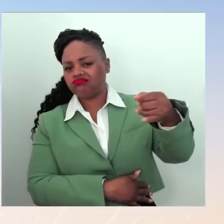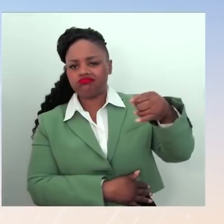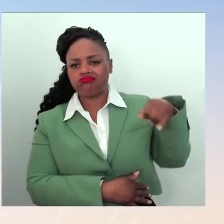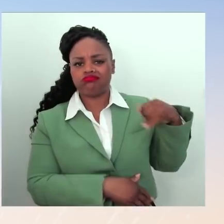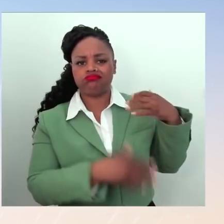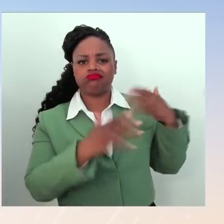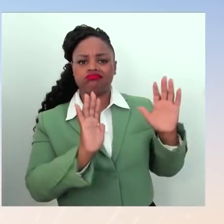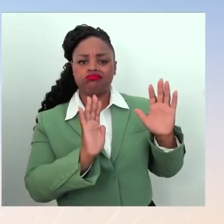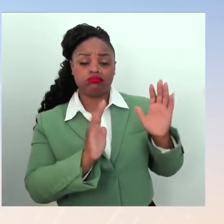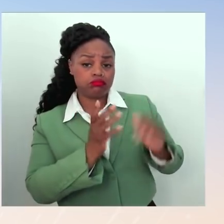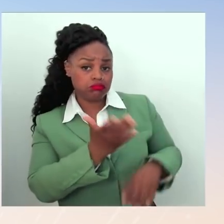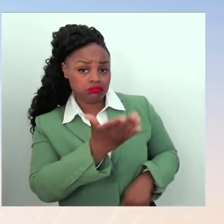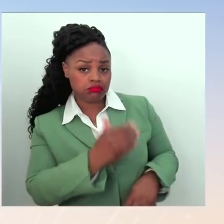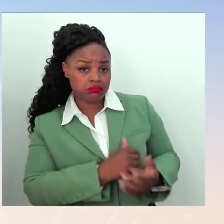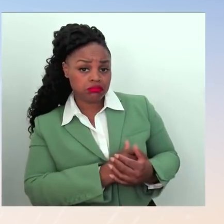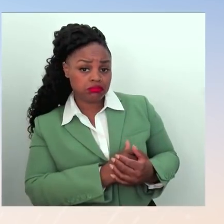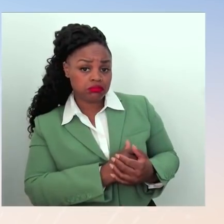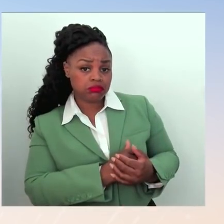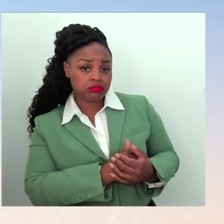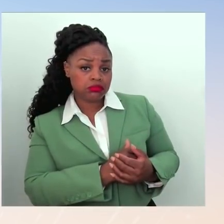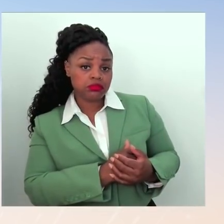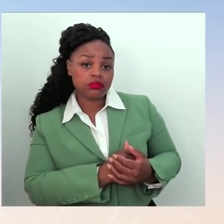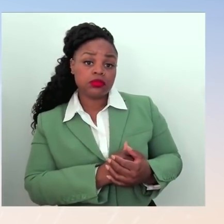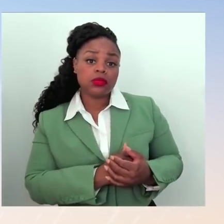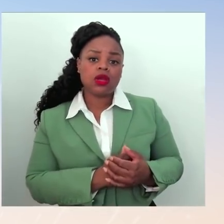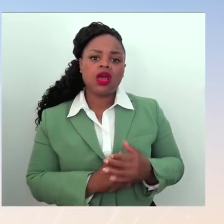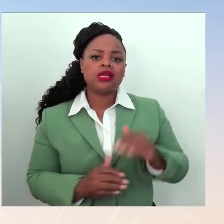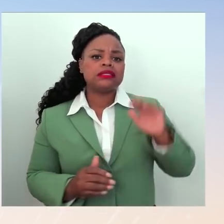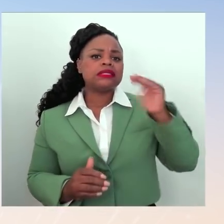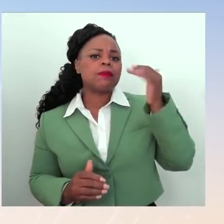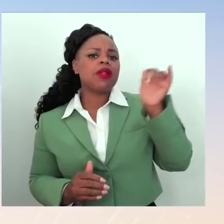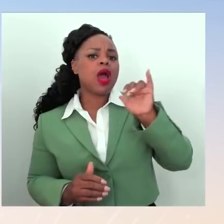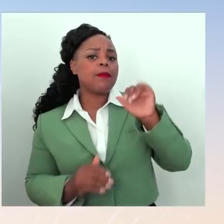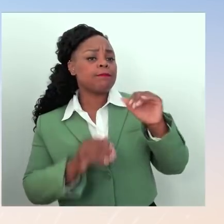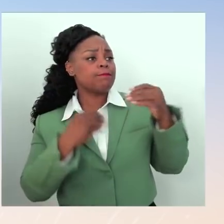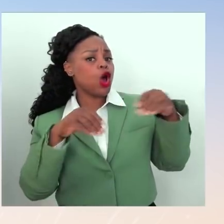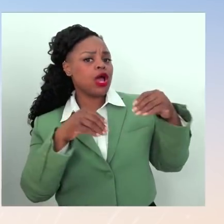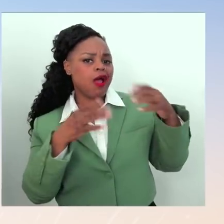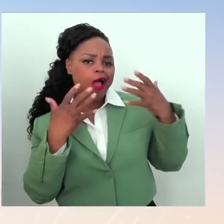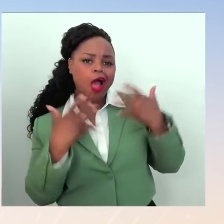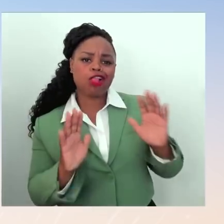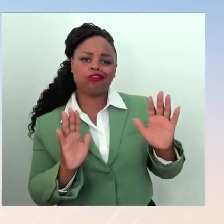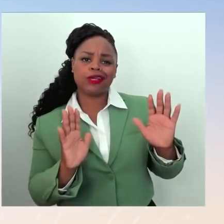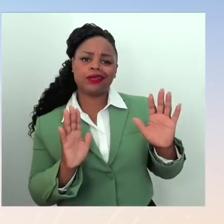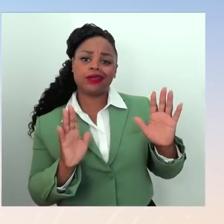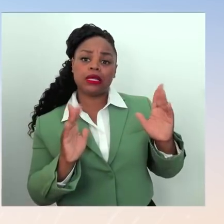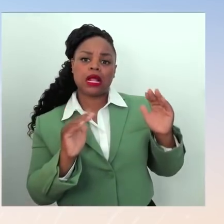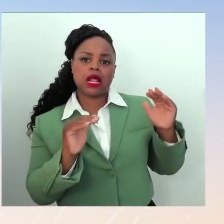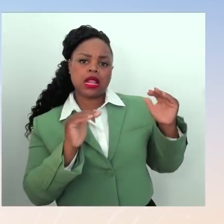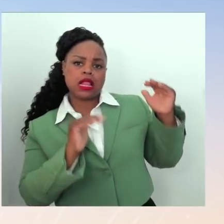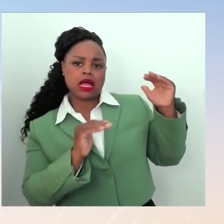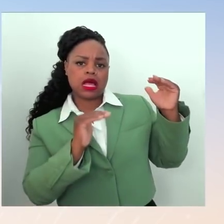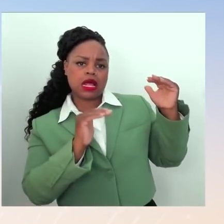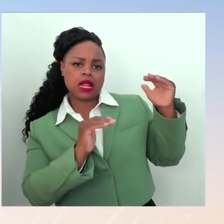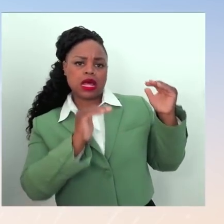Given that fact, would President Biden sign a ban? And what would hold him back from doing so if not?